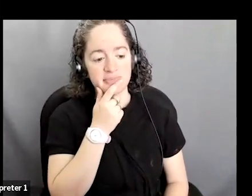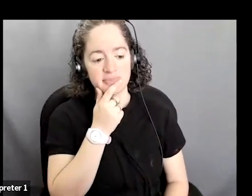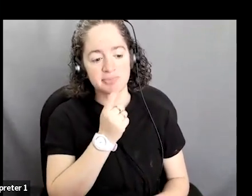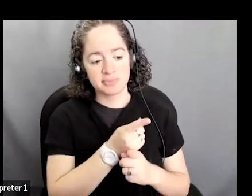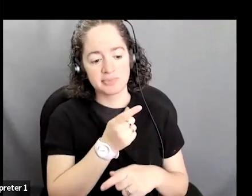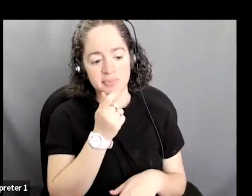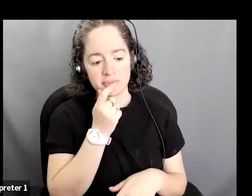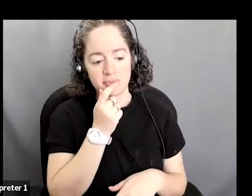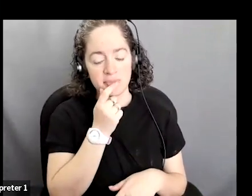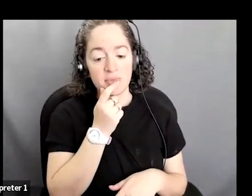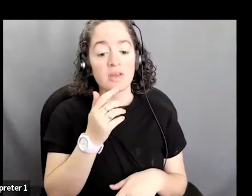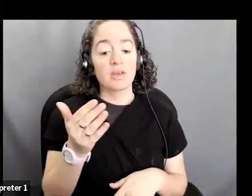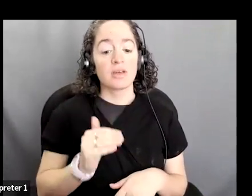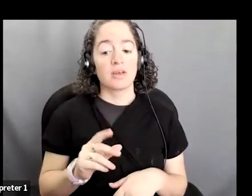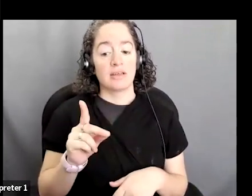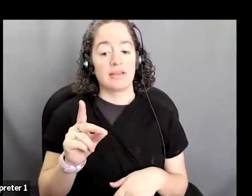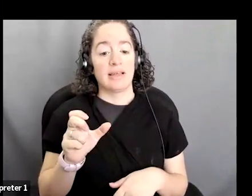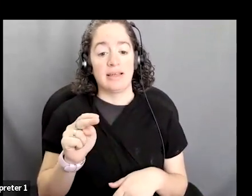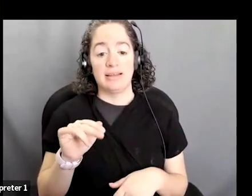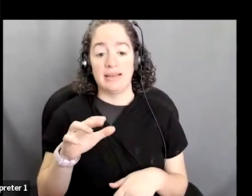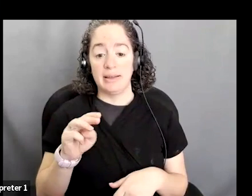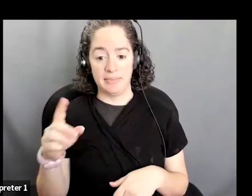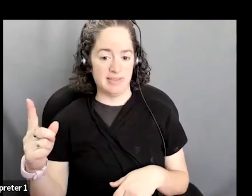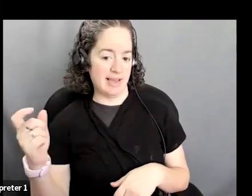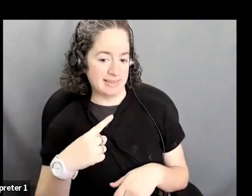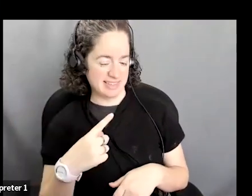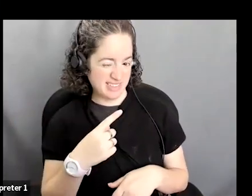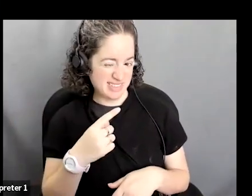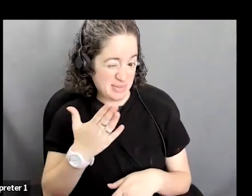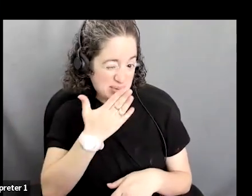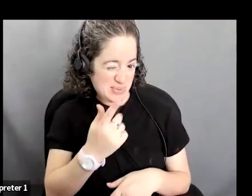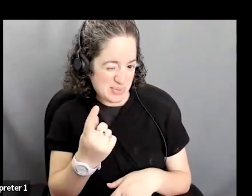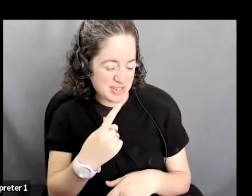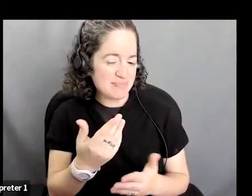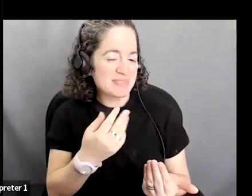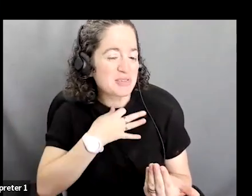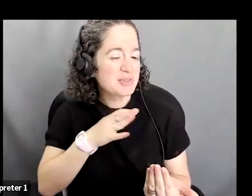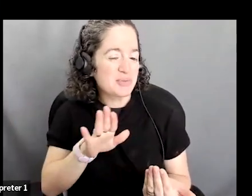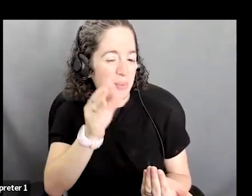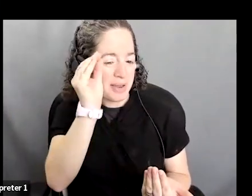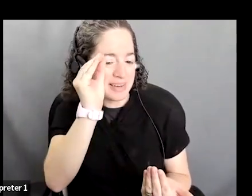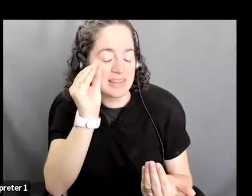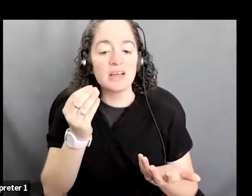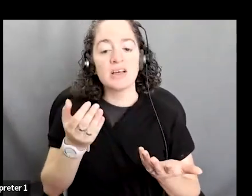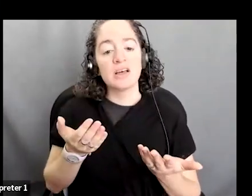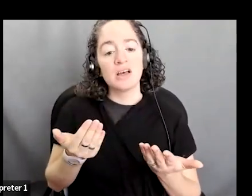Denim asked a good question and I'm curious what both of you think about this. What is your take on doing this material design